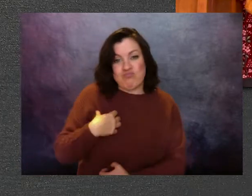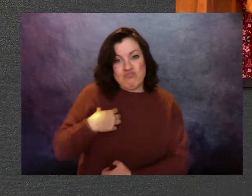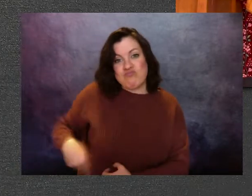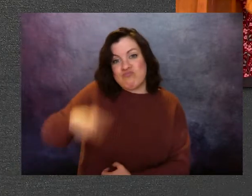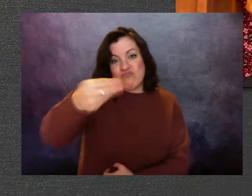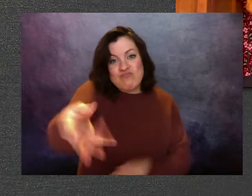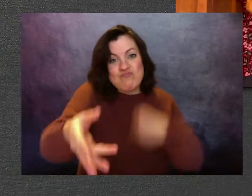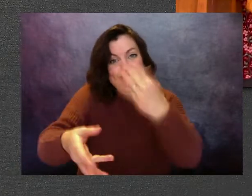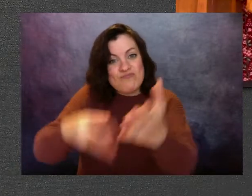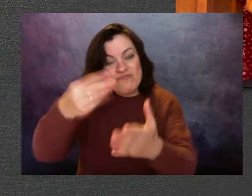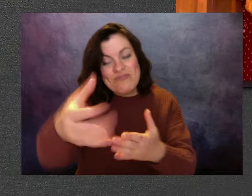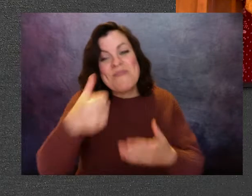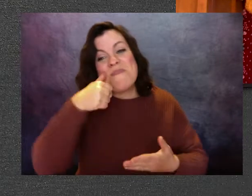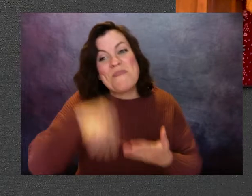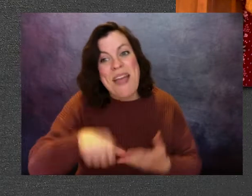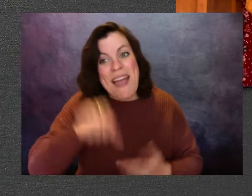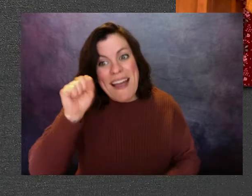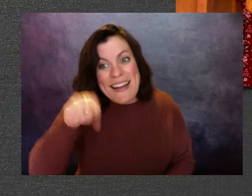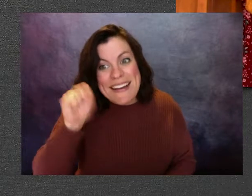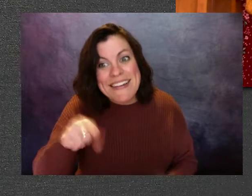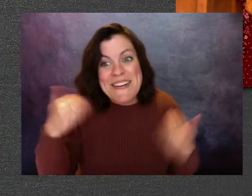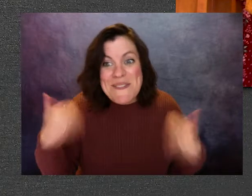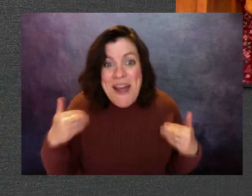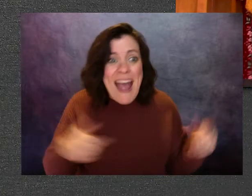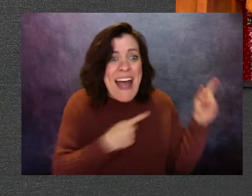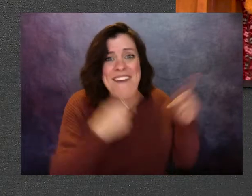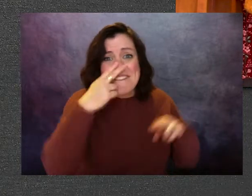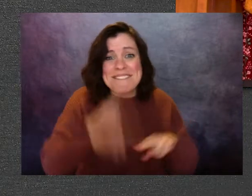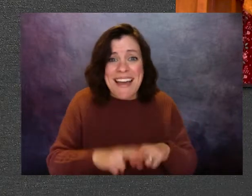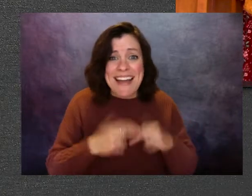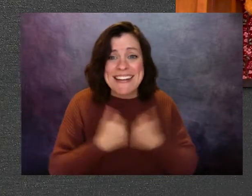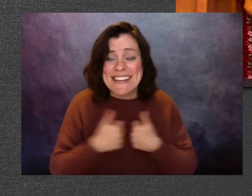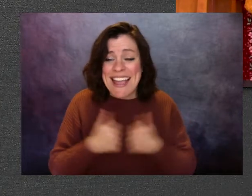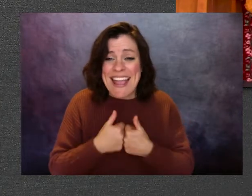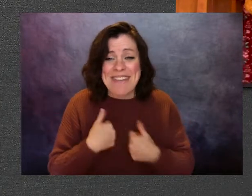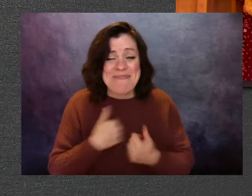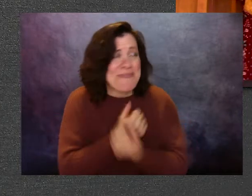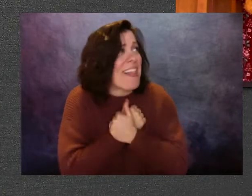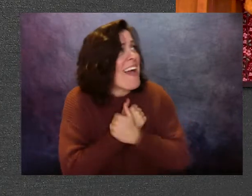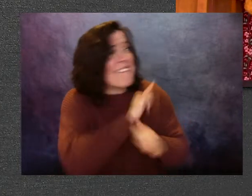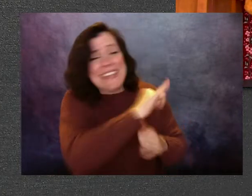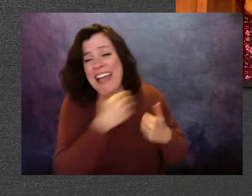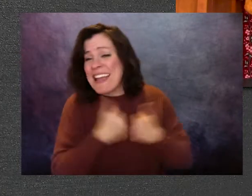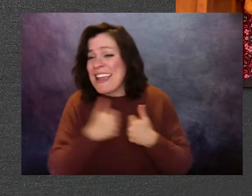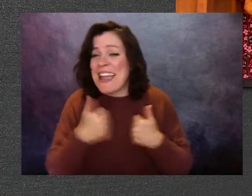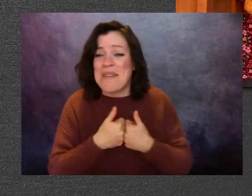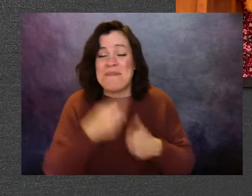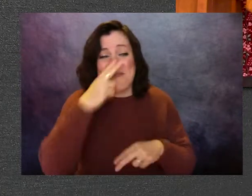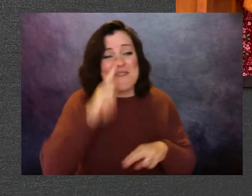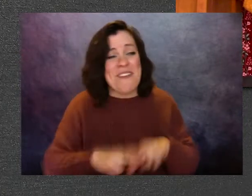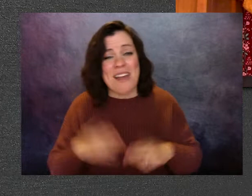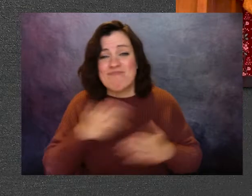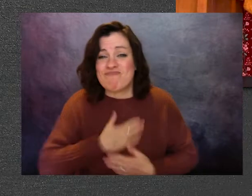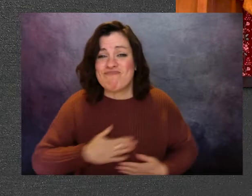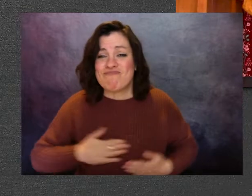My friends was this super fun or what I loved doing this super fun game with you Guess what I have